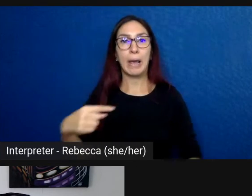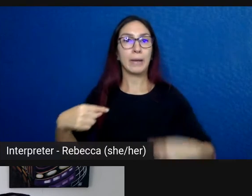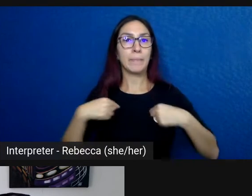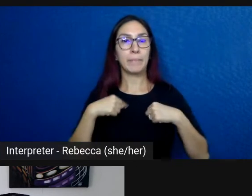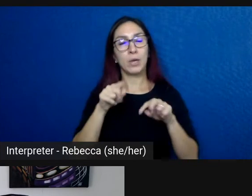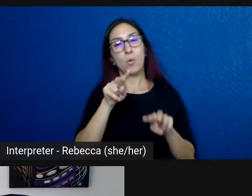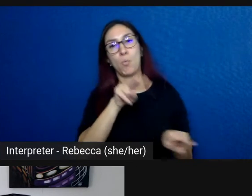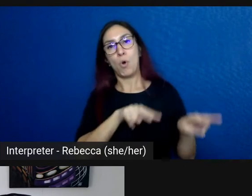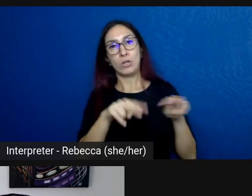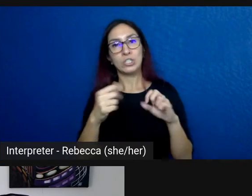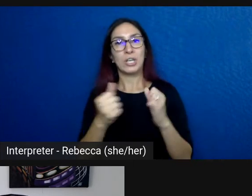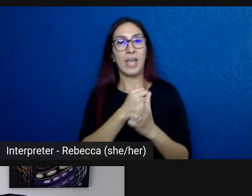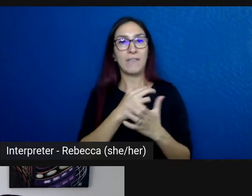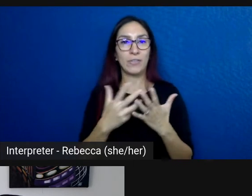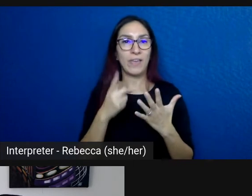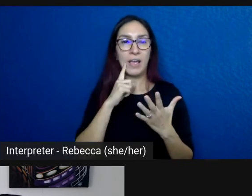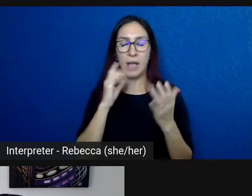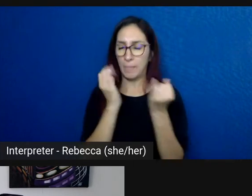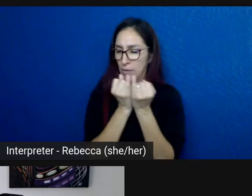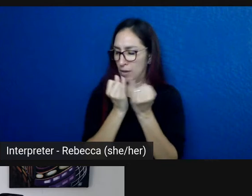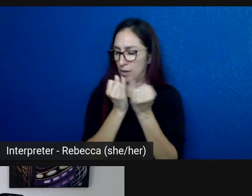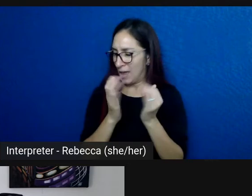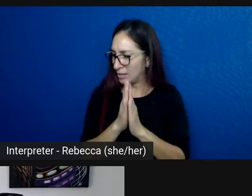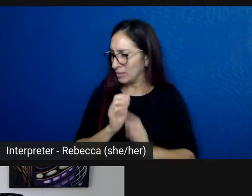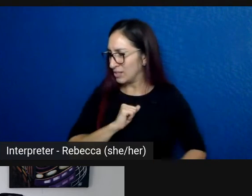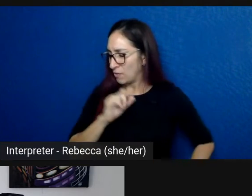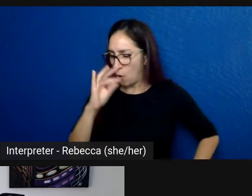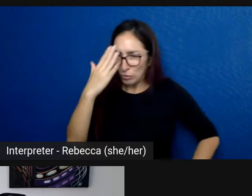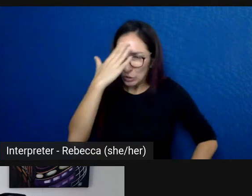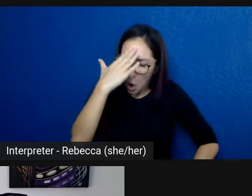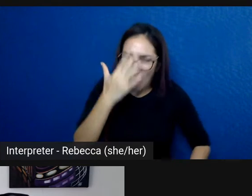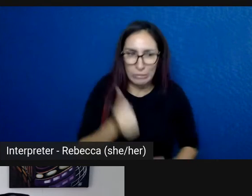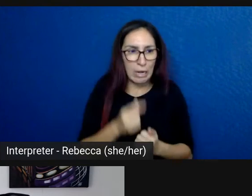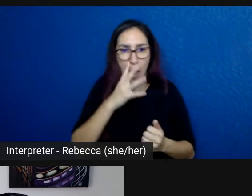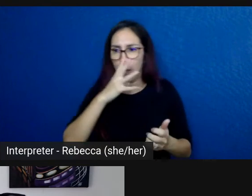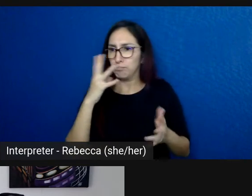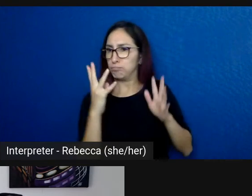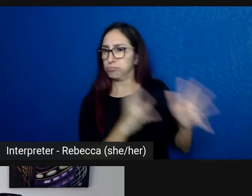to Max and myself, "Oh, no, did I leave some users out on the last website that I built?"